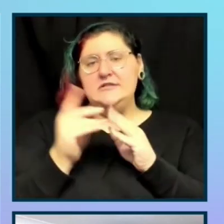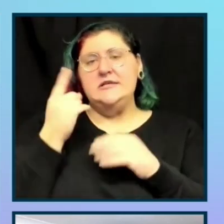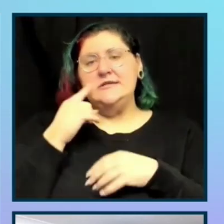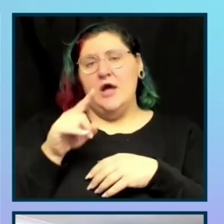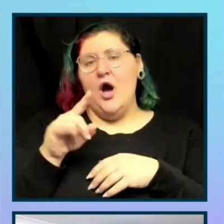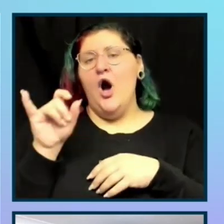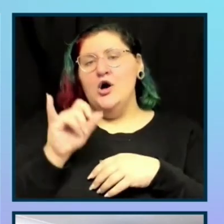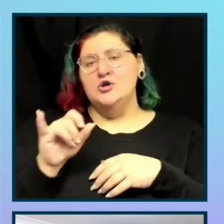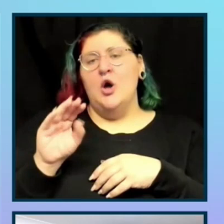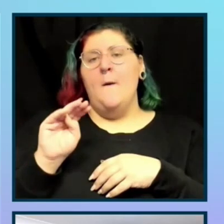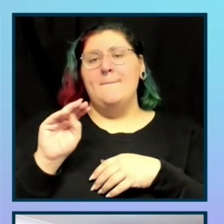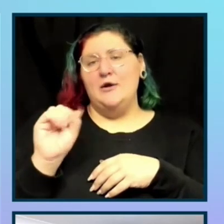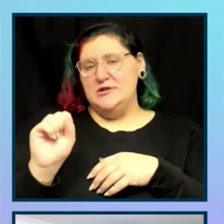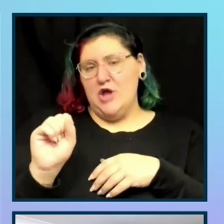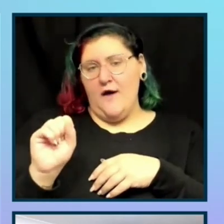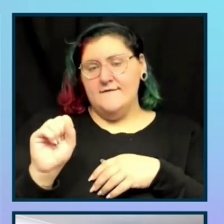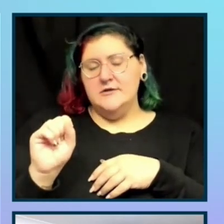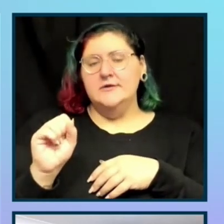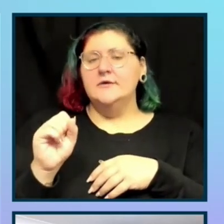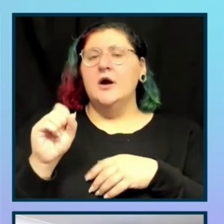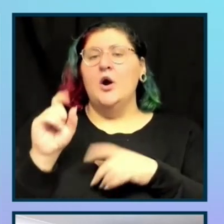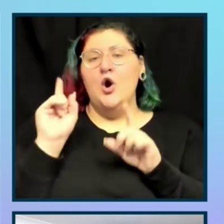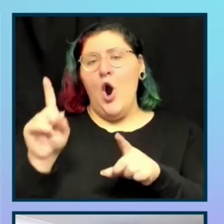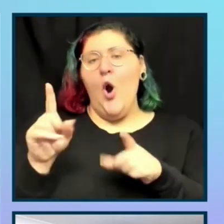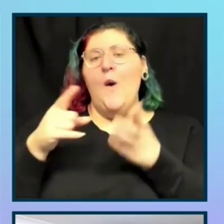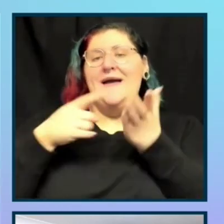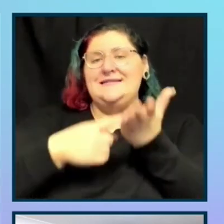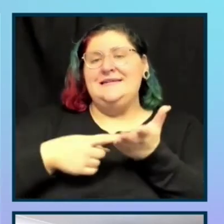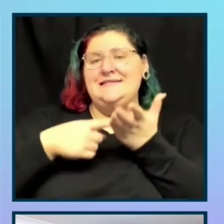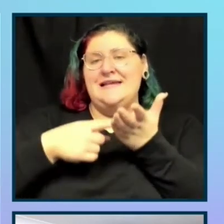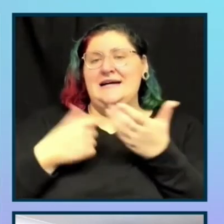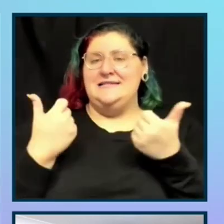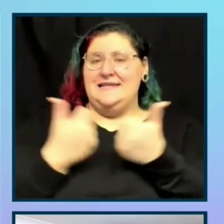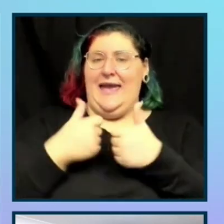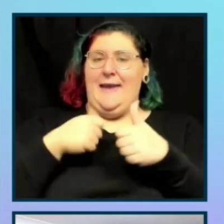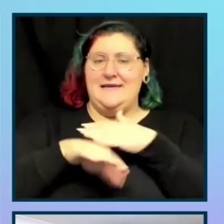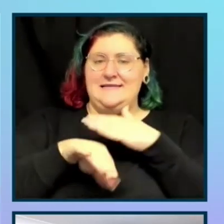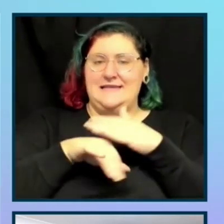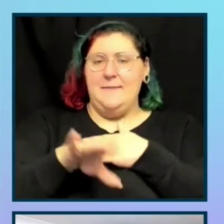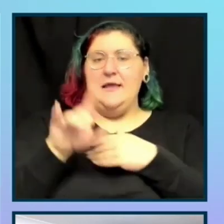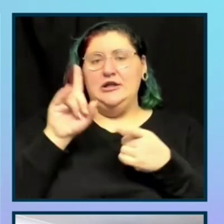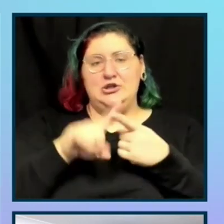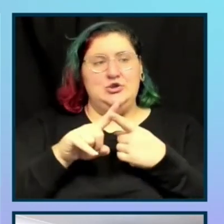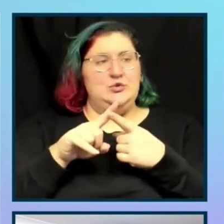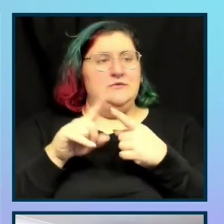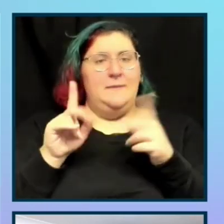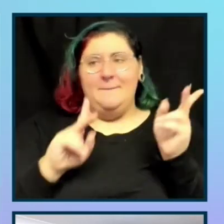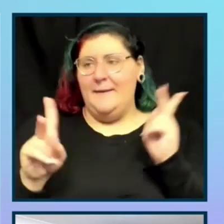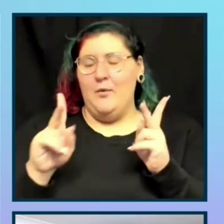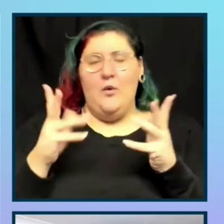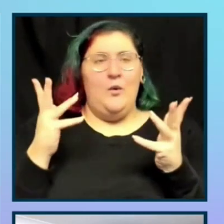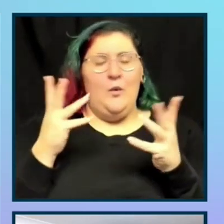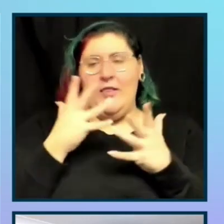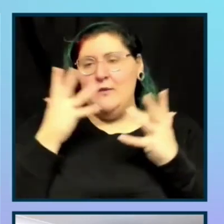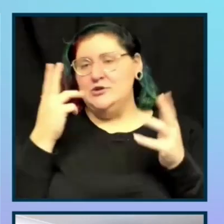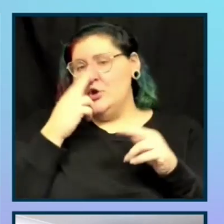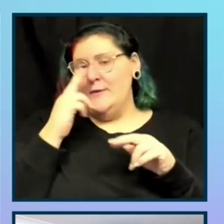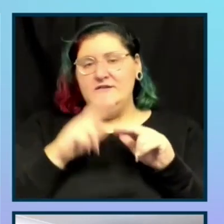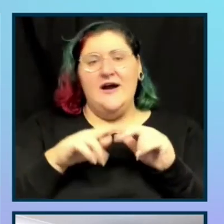And discuss game accessibility with loads of people that was a lot of fun. And E3 was a massive highlight of that for me.